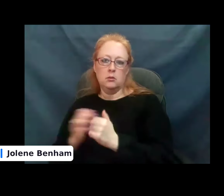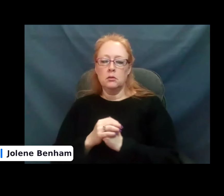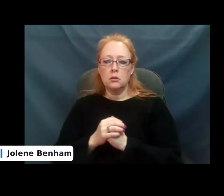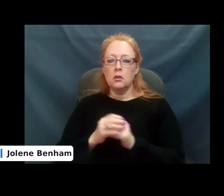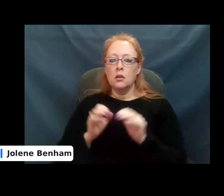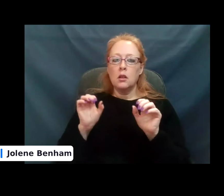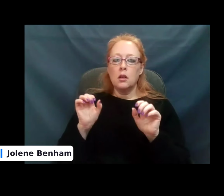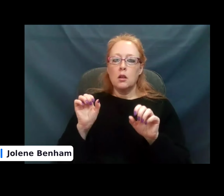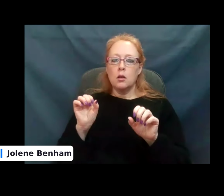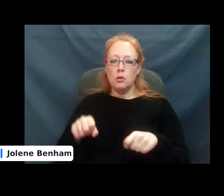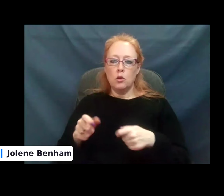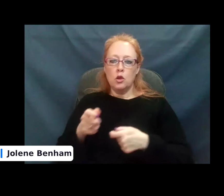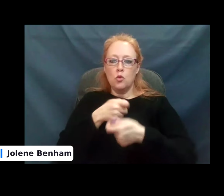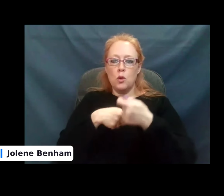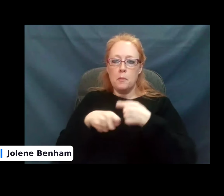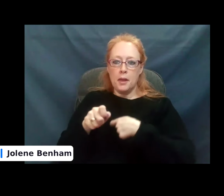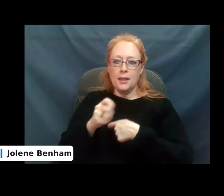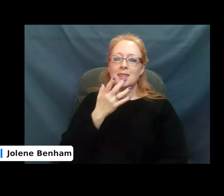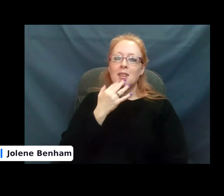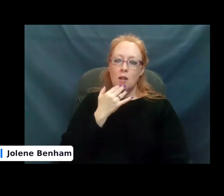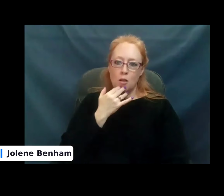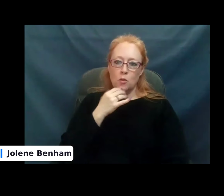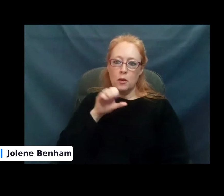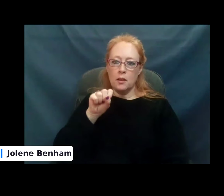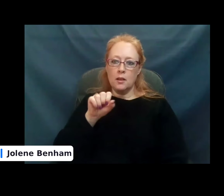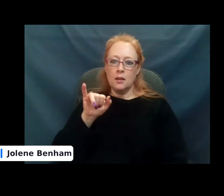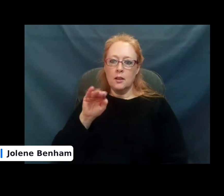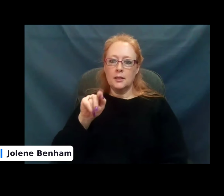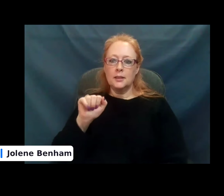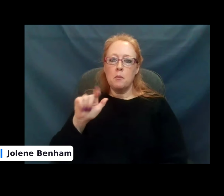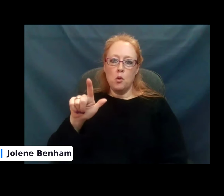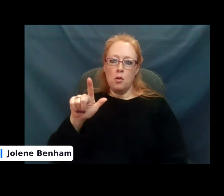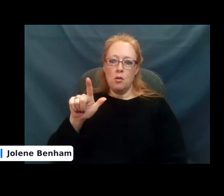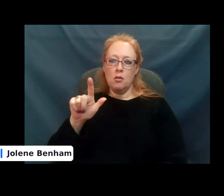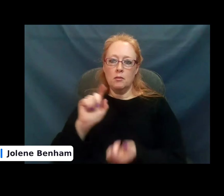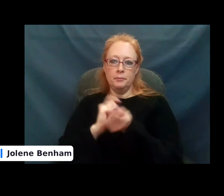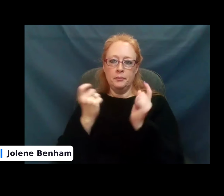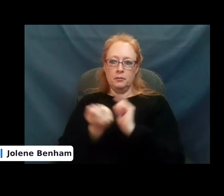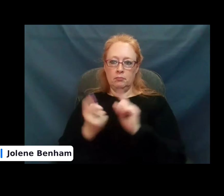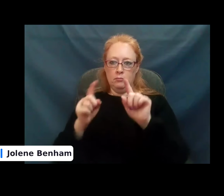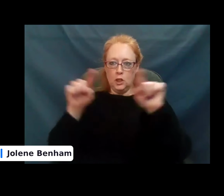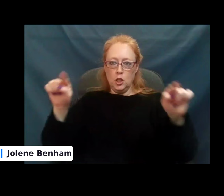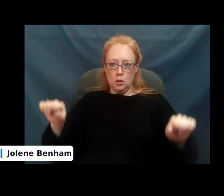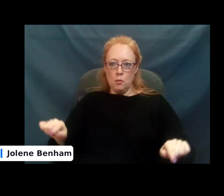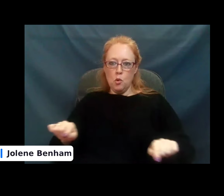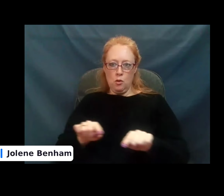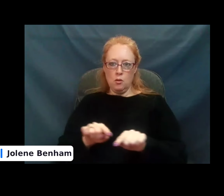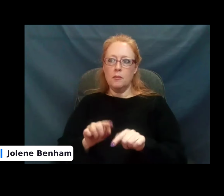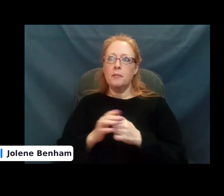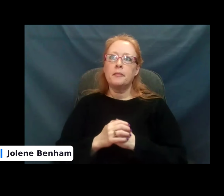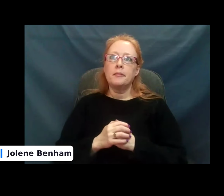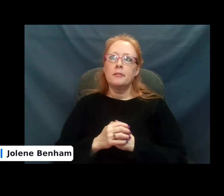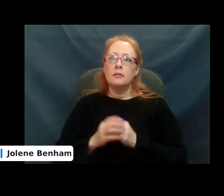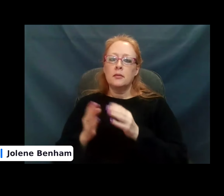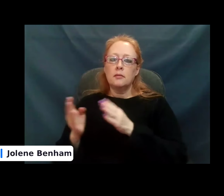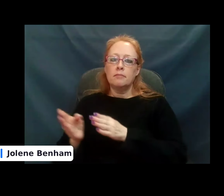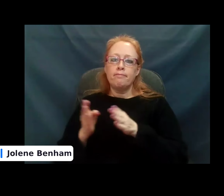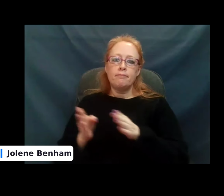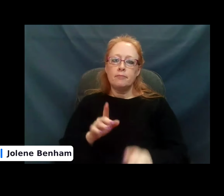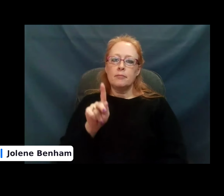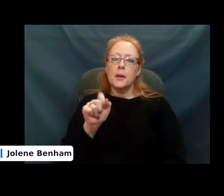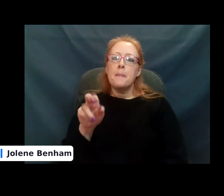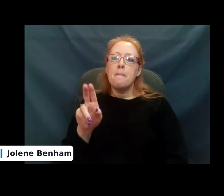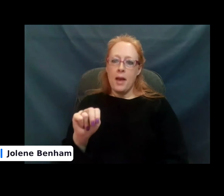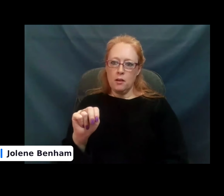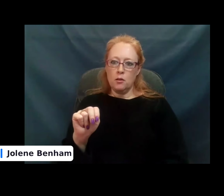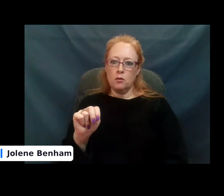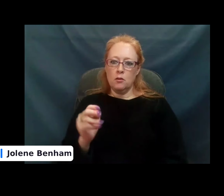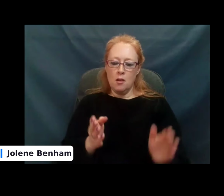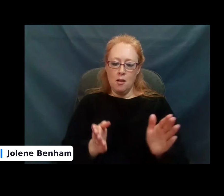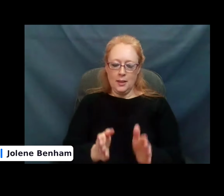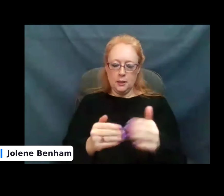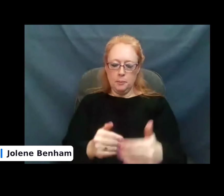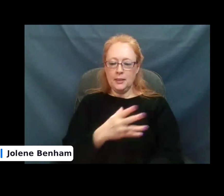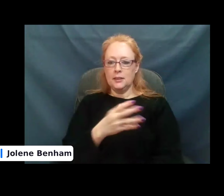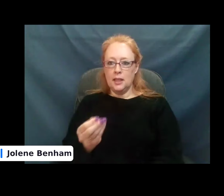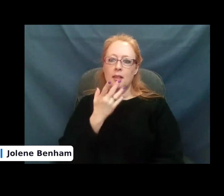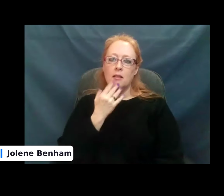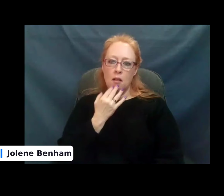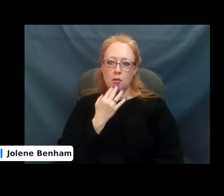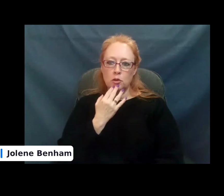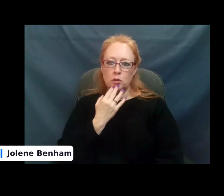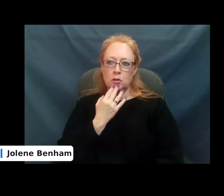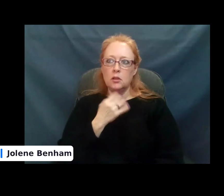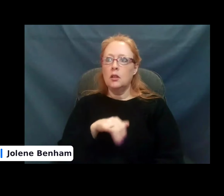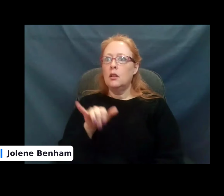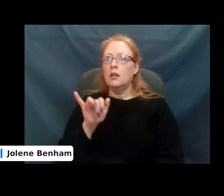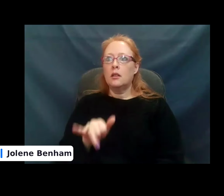The candy land set I remember from my daughter is 15, so it's been, it's been a good decade, at least, the cards are only showing a number of squares.